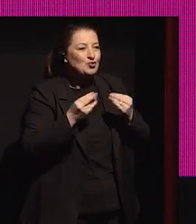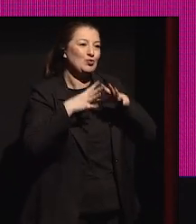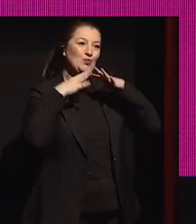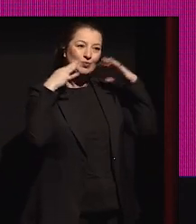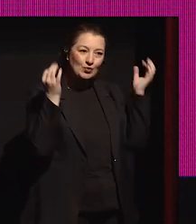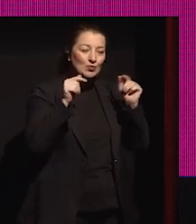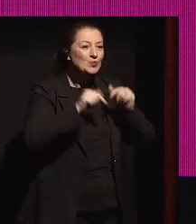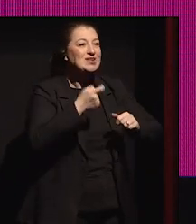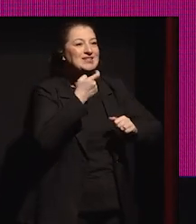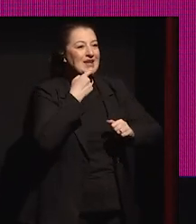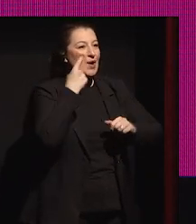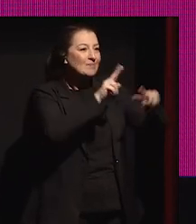This year's hashtag, #wearetogether.